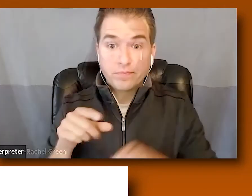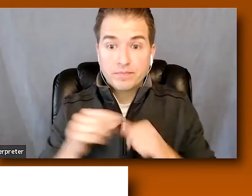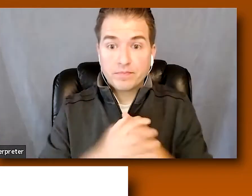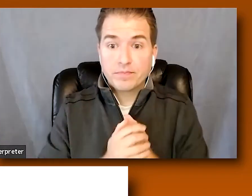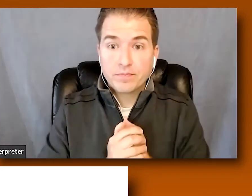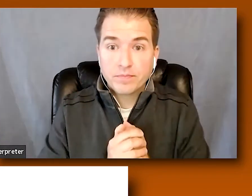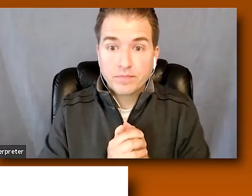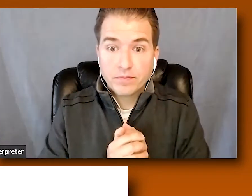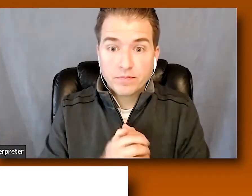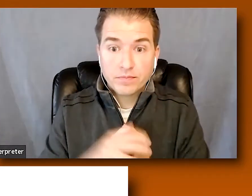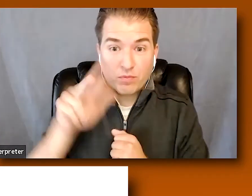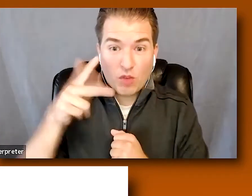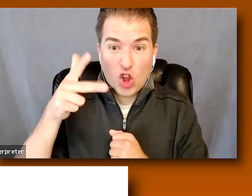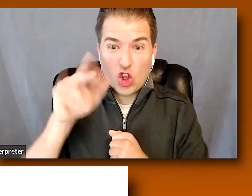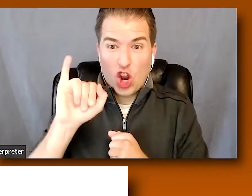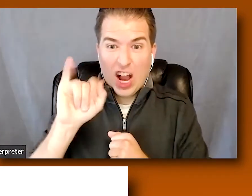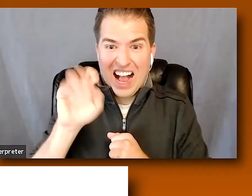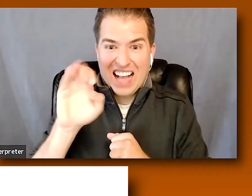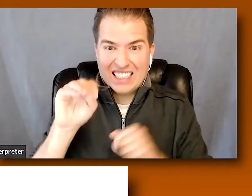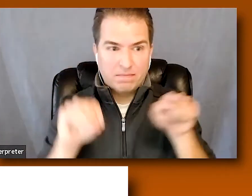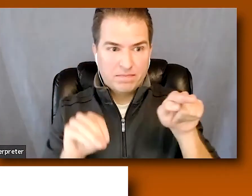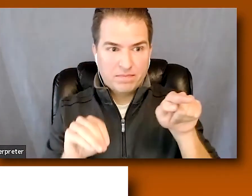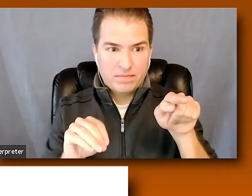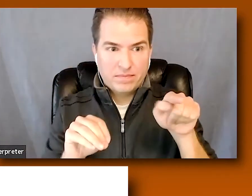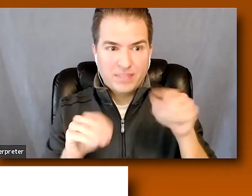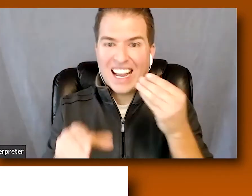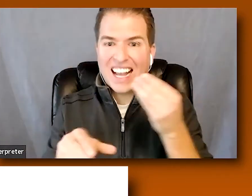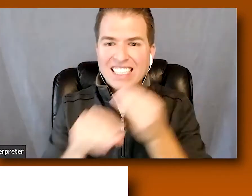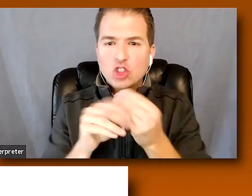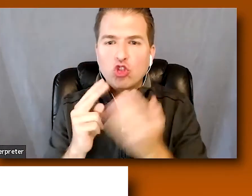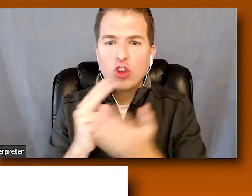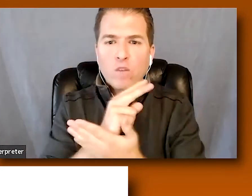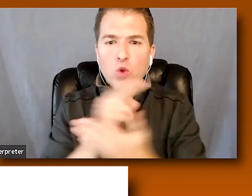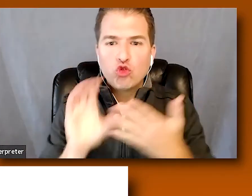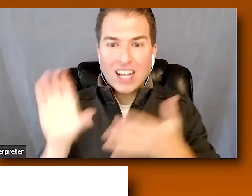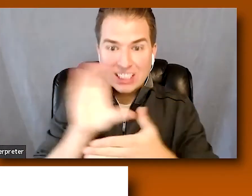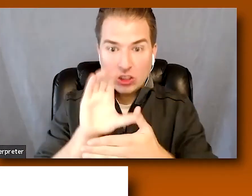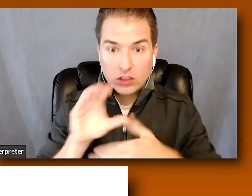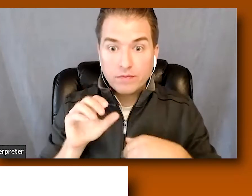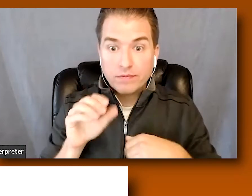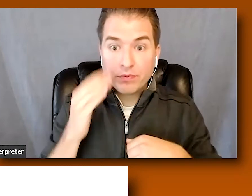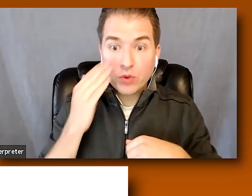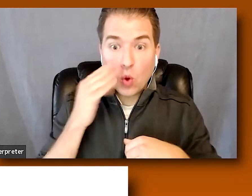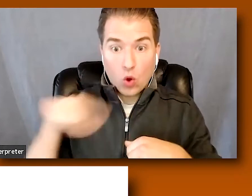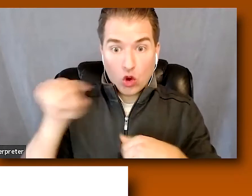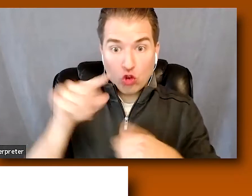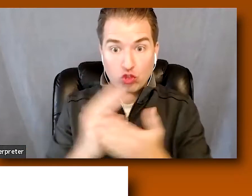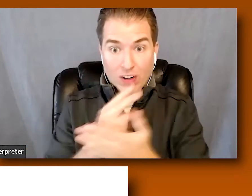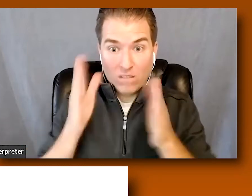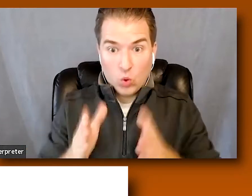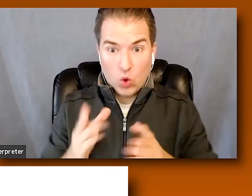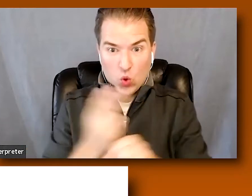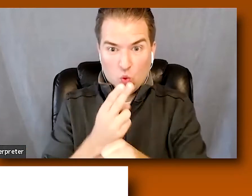So, the third item on the list, additional review criteria. Reviewers will use additional criteria,